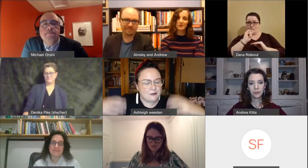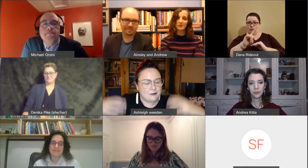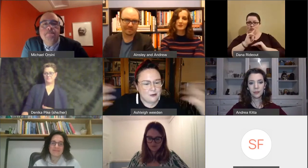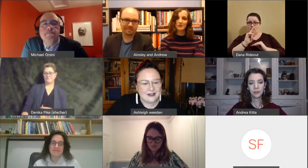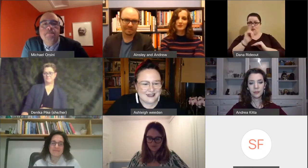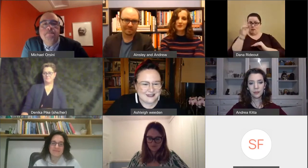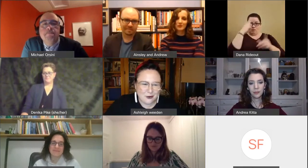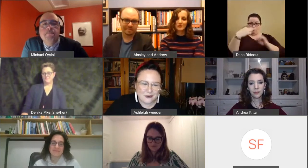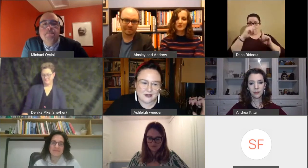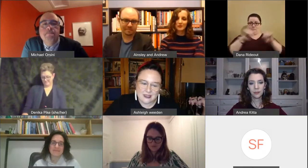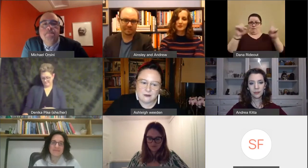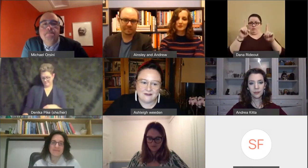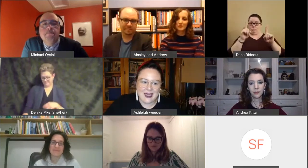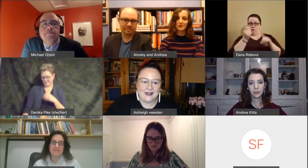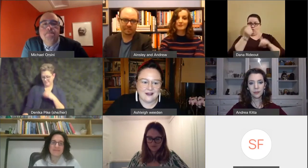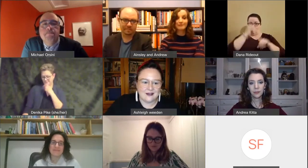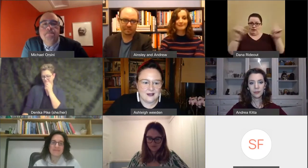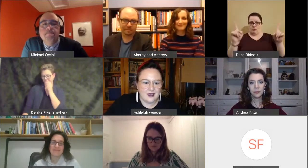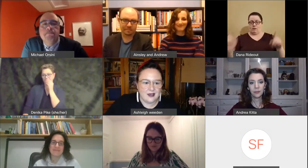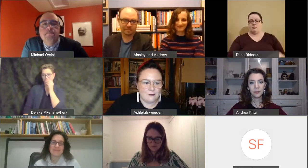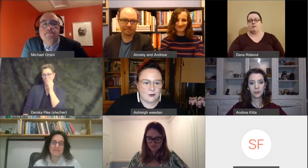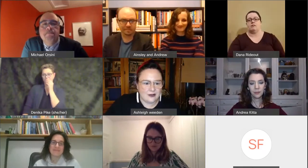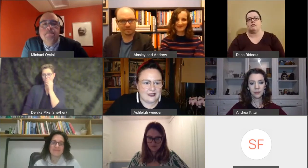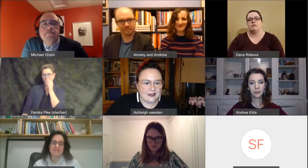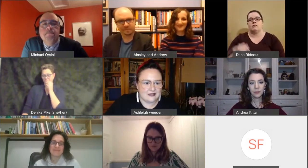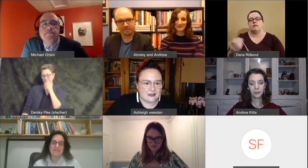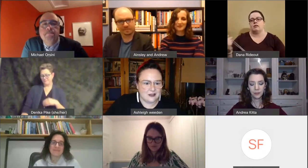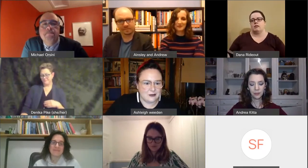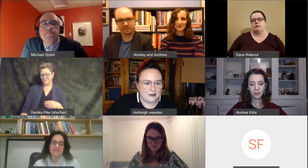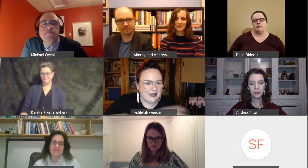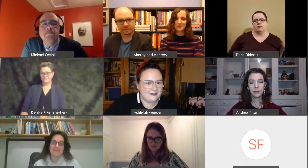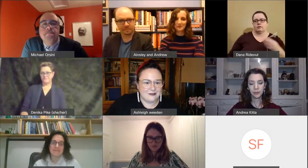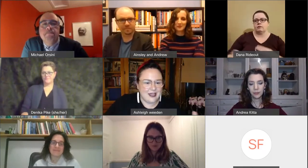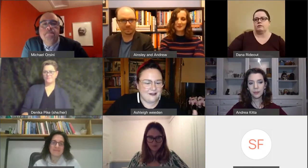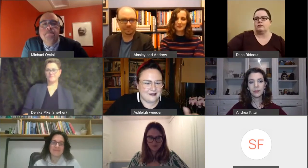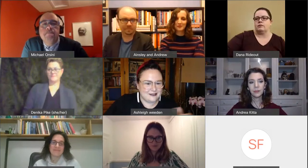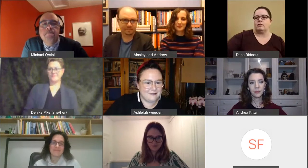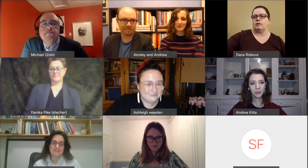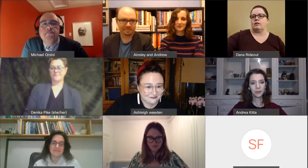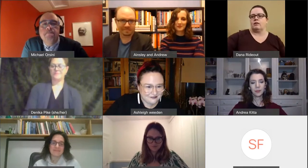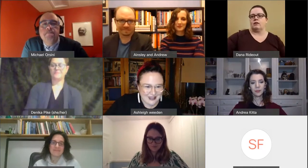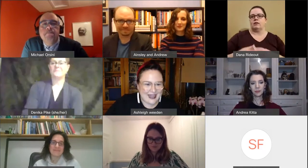And we're reporting on as if both are equally valid. We're going to get ourselves in trouble. We have to, we have to stop.